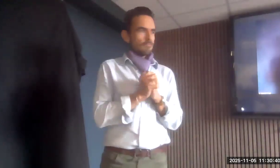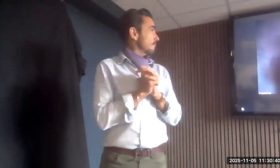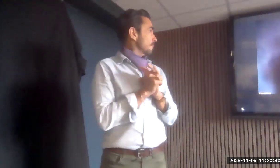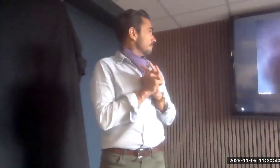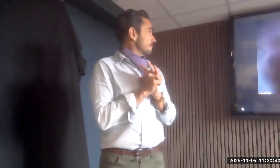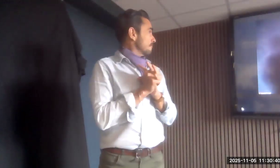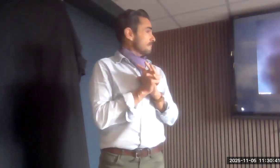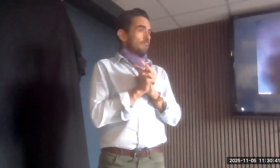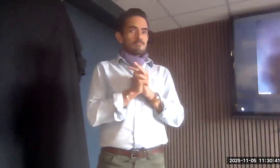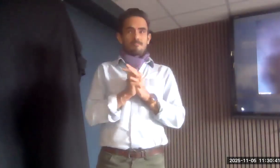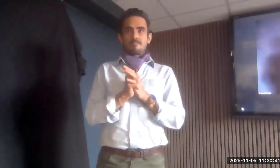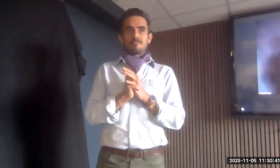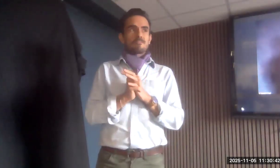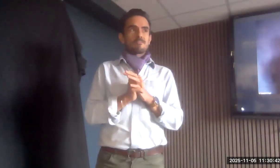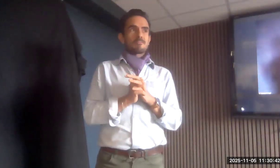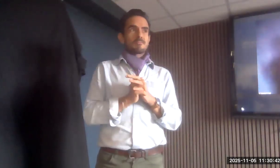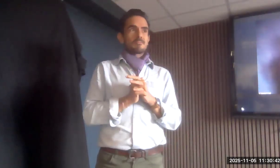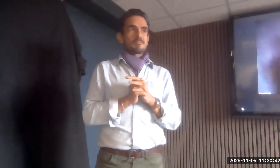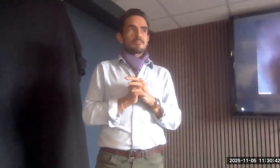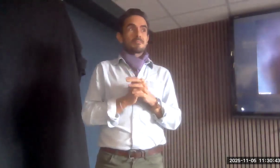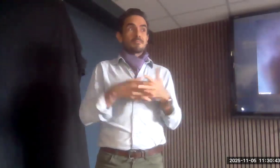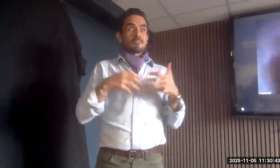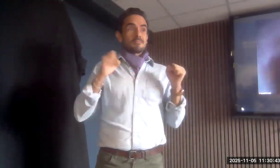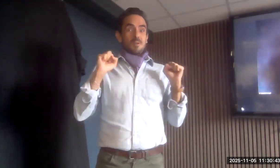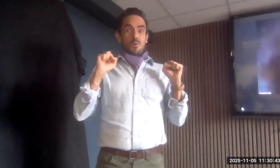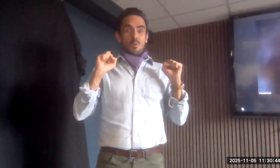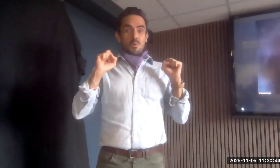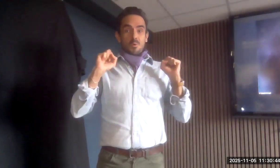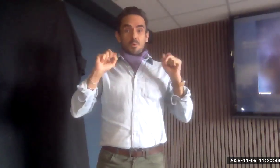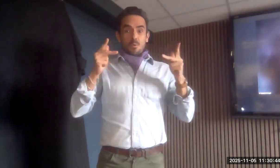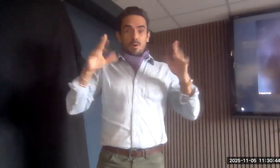Okay.